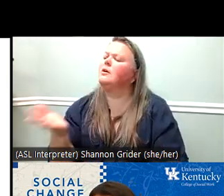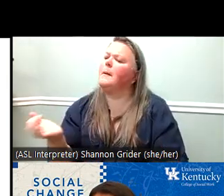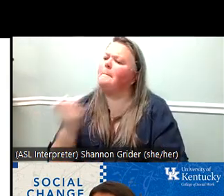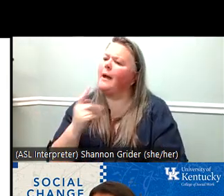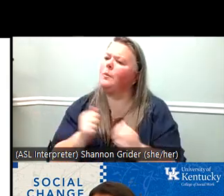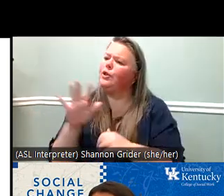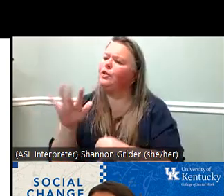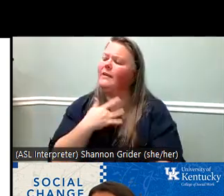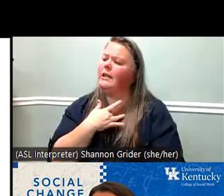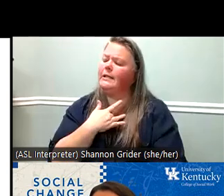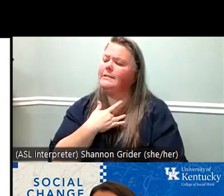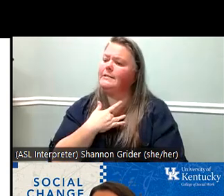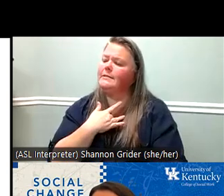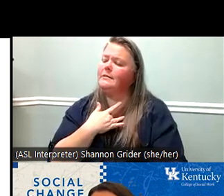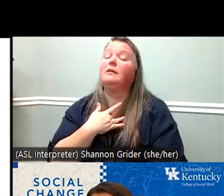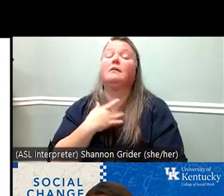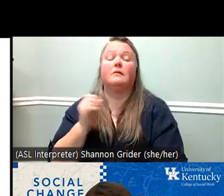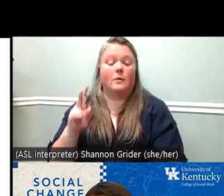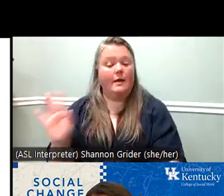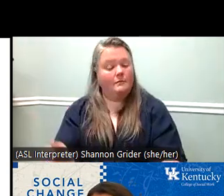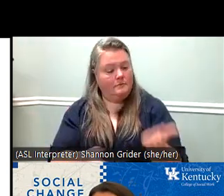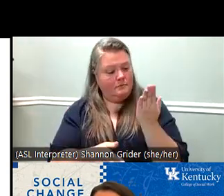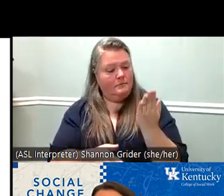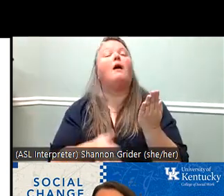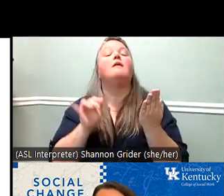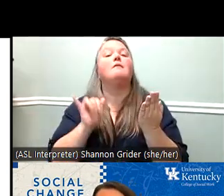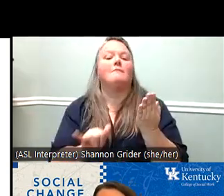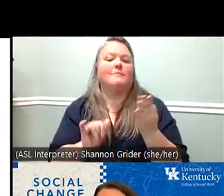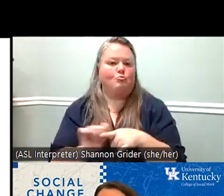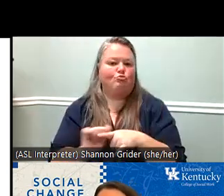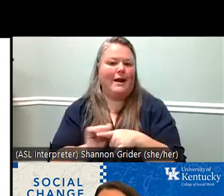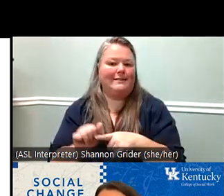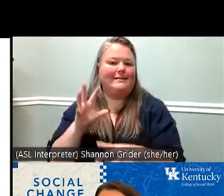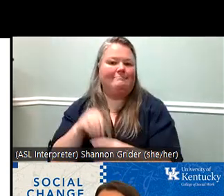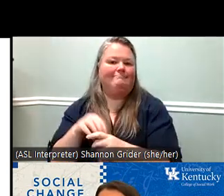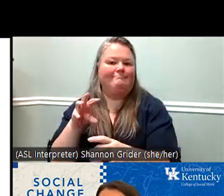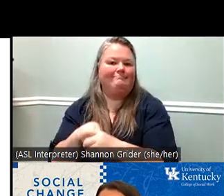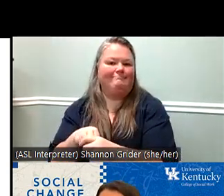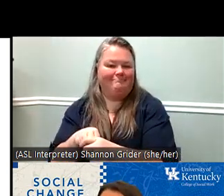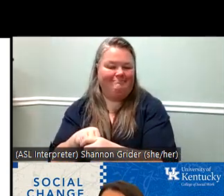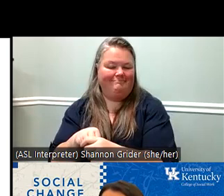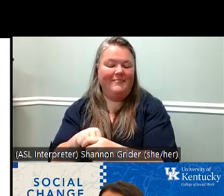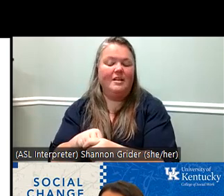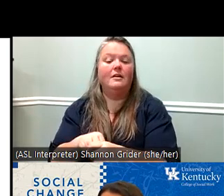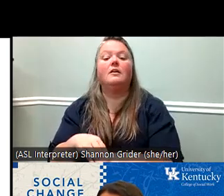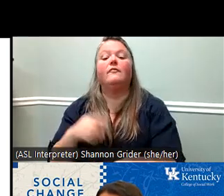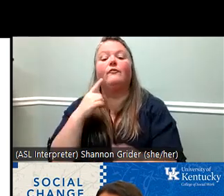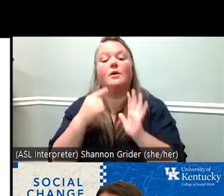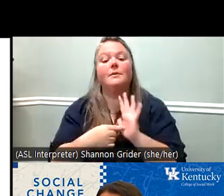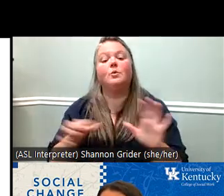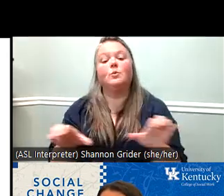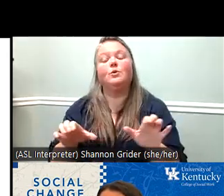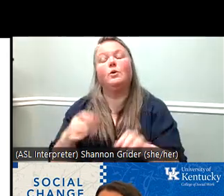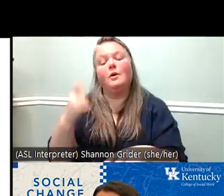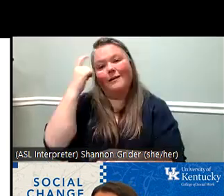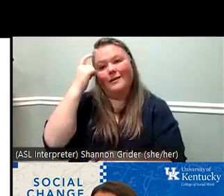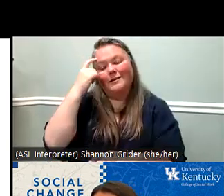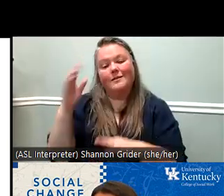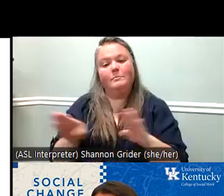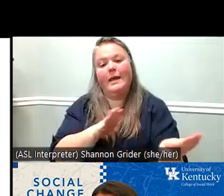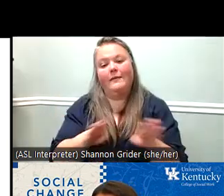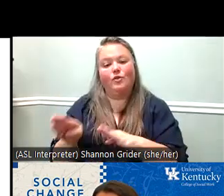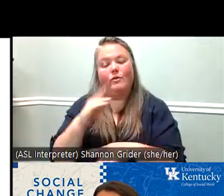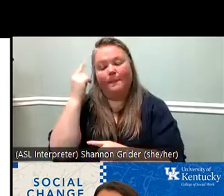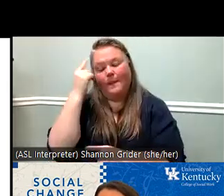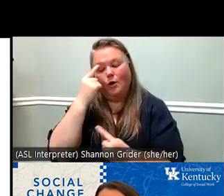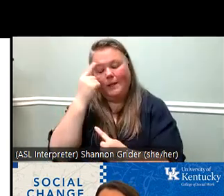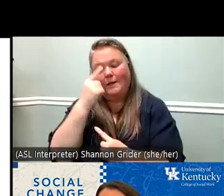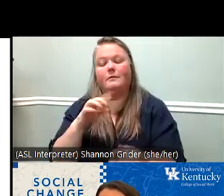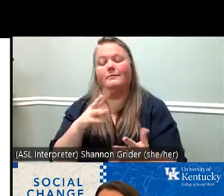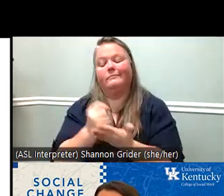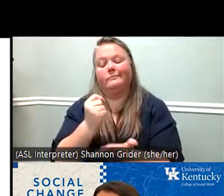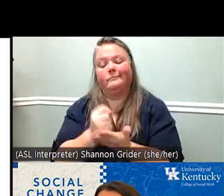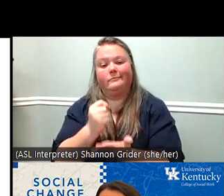OF HEARING LOSS. AND WE ASK THEM, WE GIVE THEM HOMEWORK AND ASK THEM TO COME BACK TO THE LAST CLASS, WHICH IS THE SECOND MENTAL HEALTH MODULE, WE ASK THEM TO COME